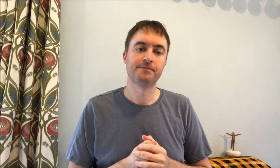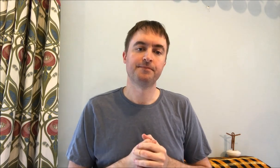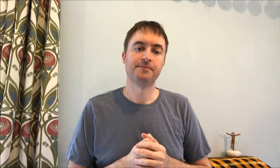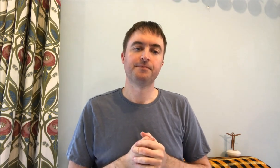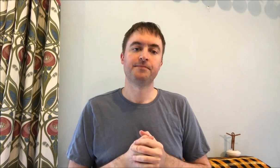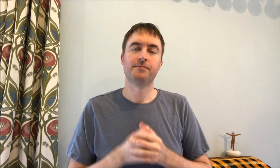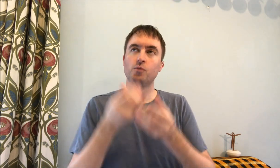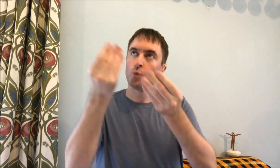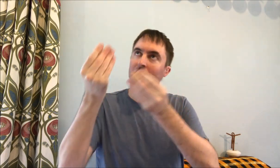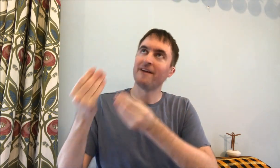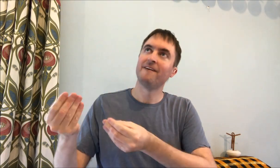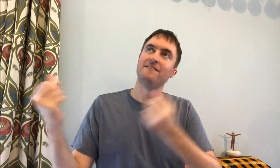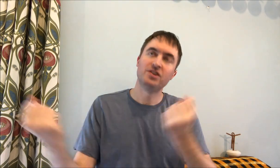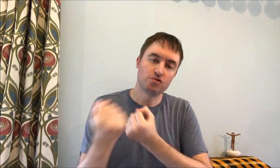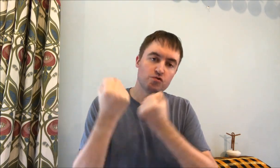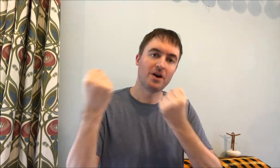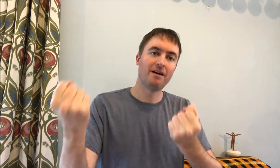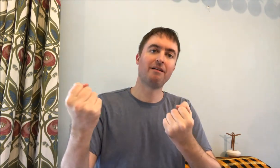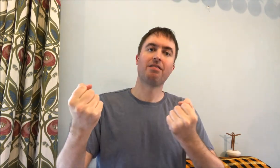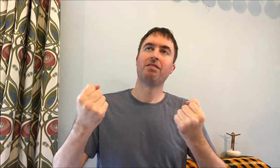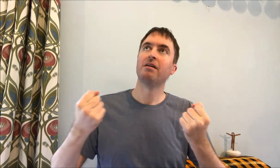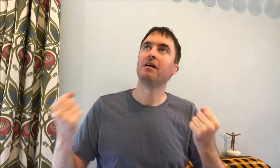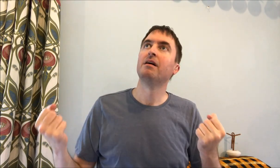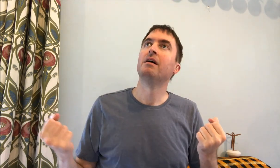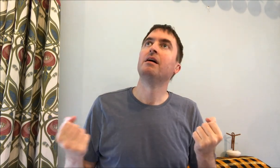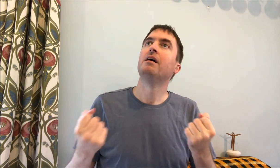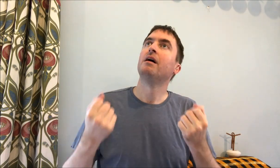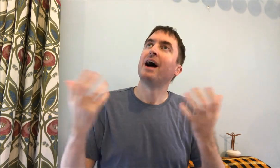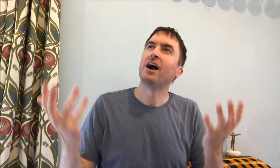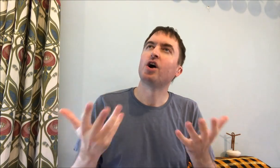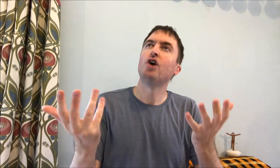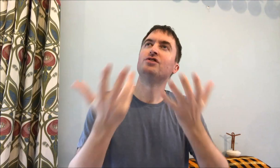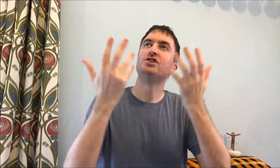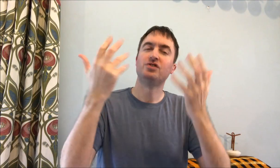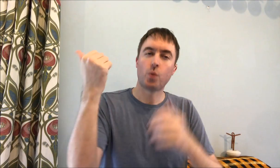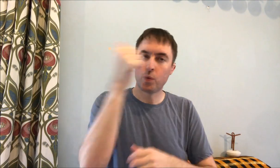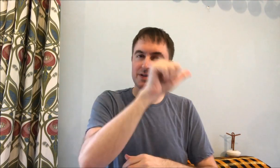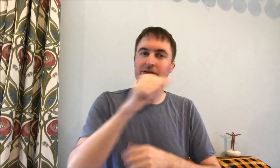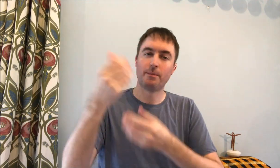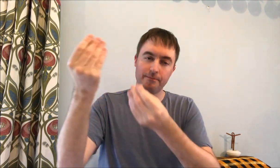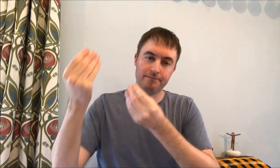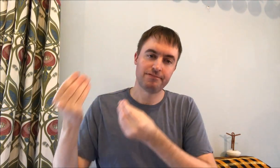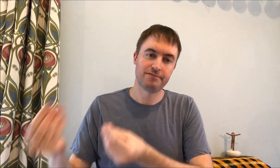Grant them your strength, encouragement and wisdom.